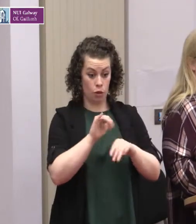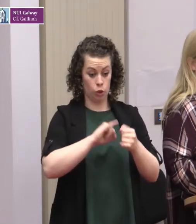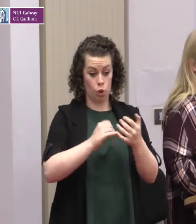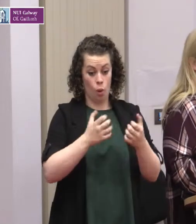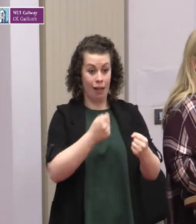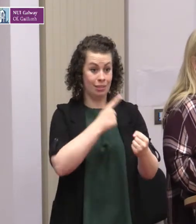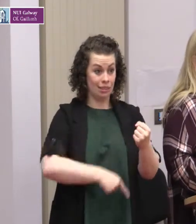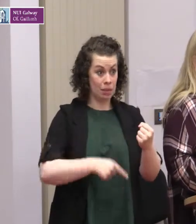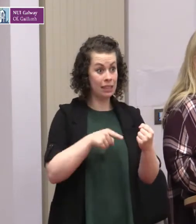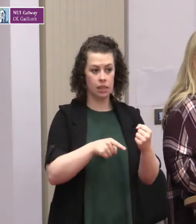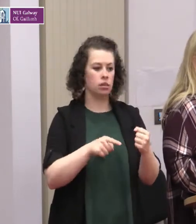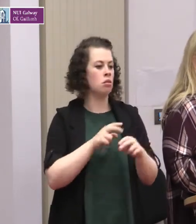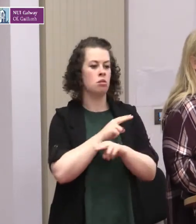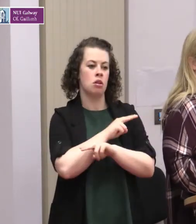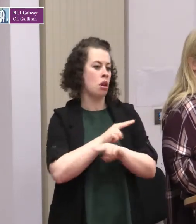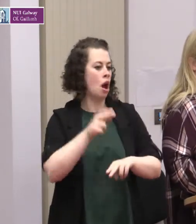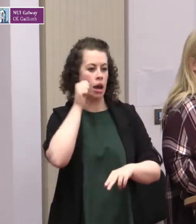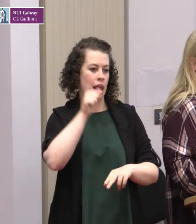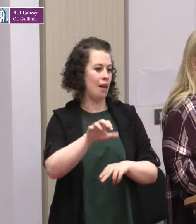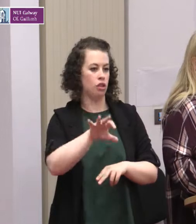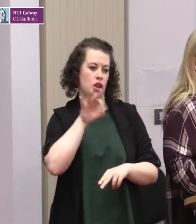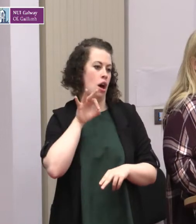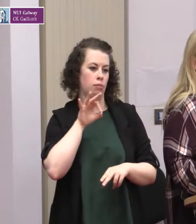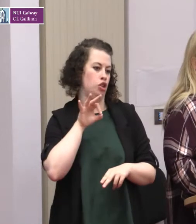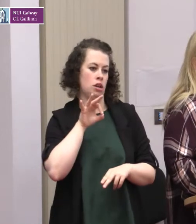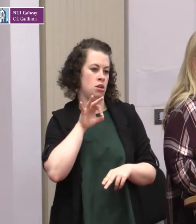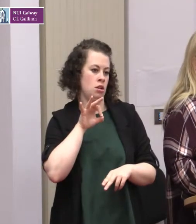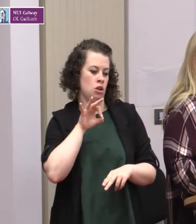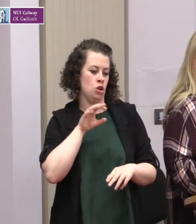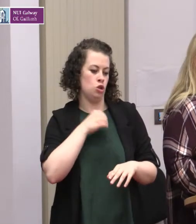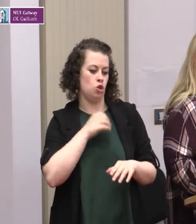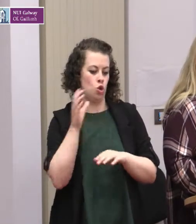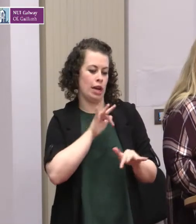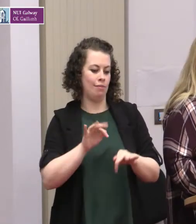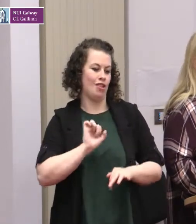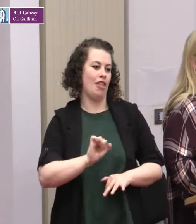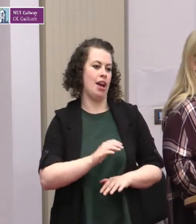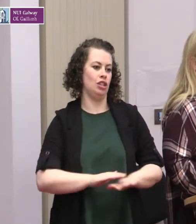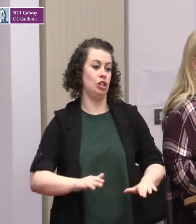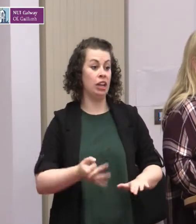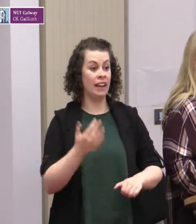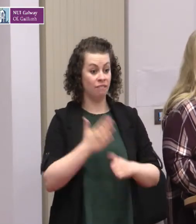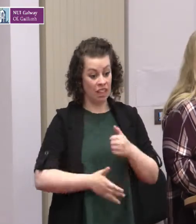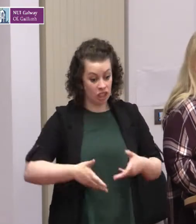denied the opportunity to parent their own children, if you gave birth outside of marriage,